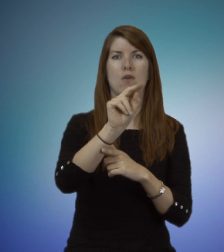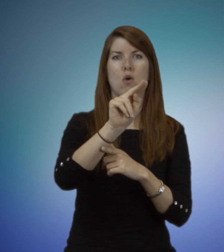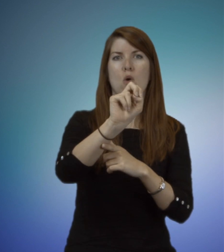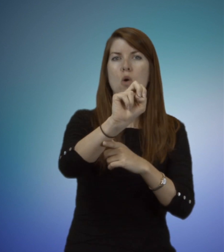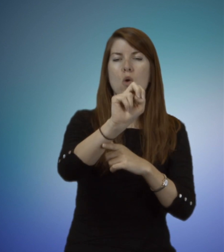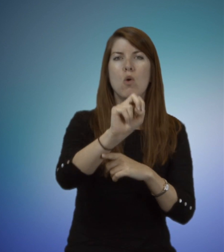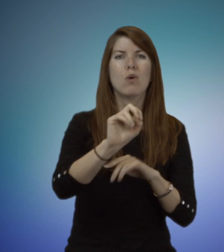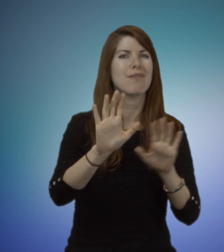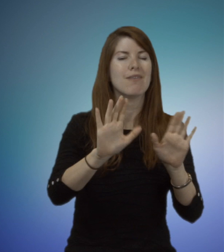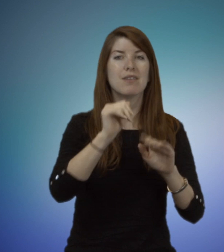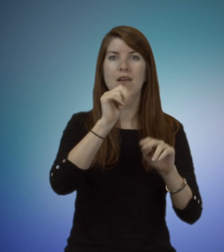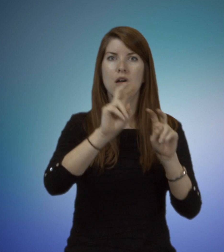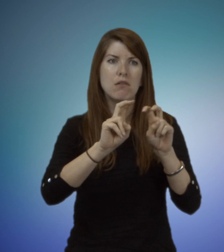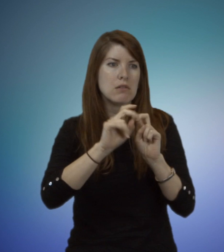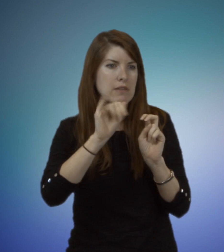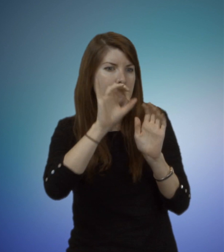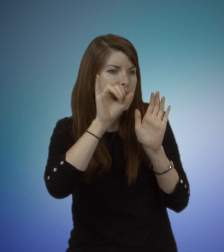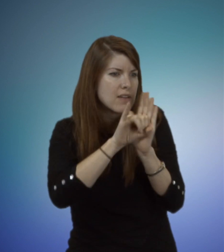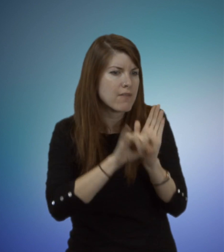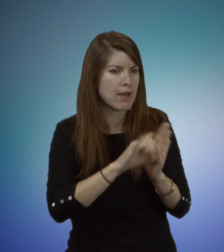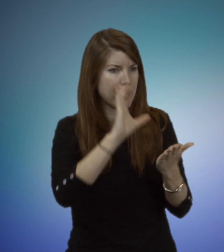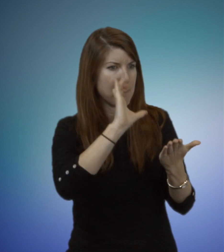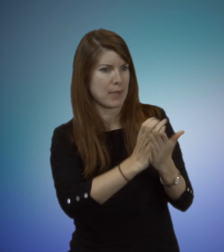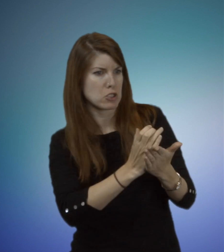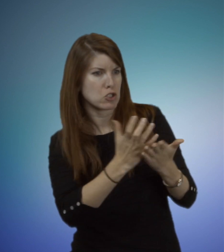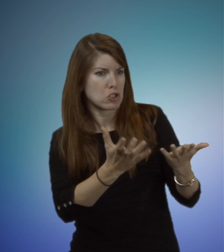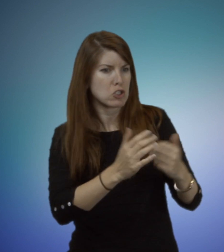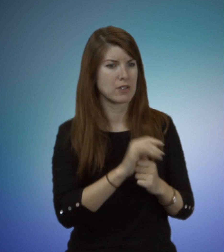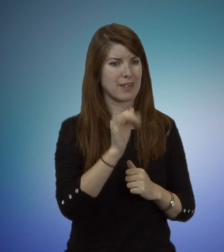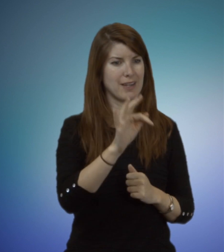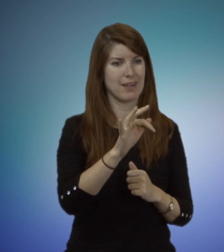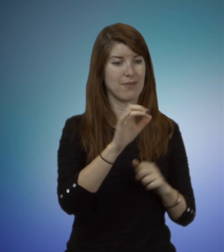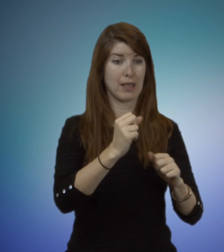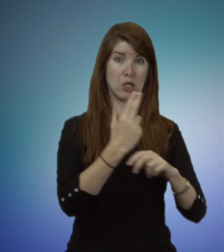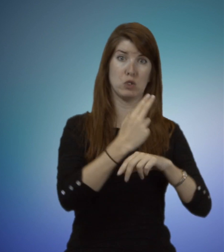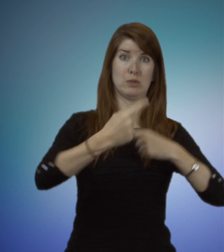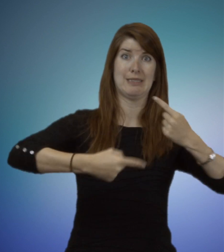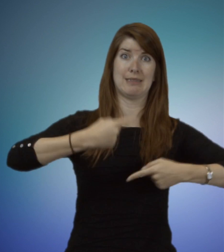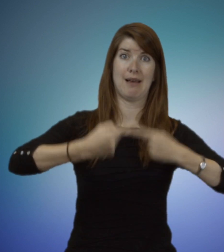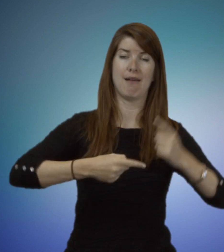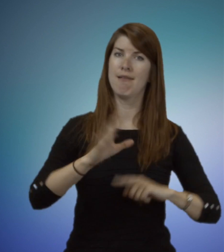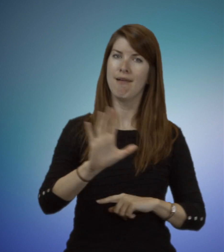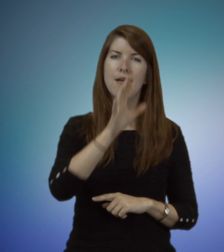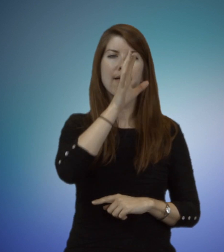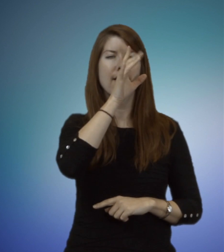if the child is able to use the sign, but articulation specifically refers to spoken language assessment.